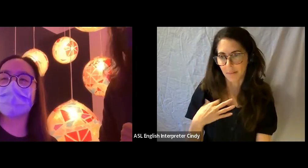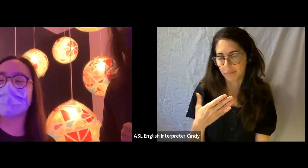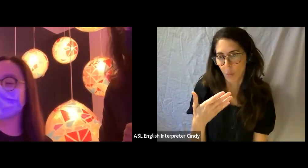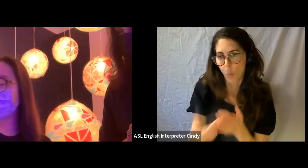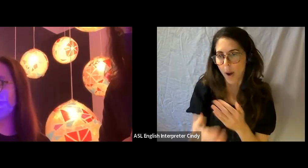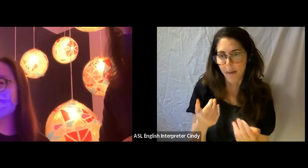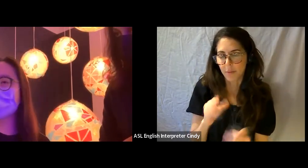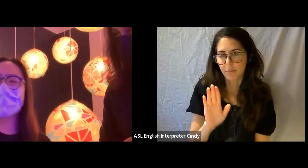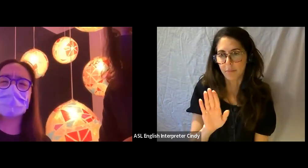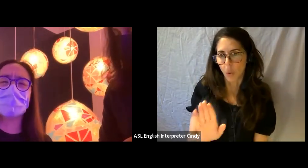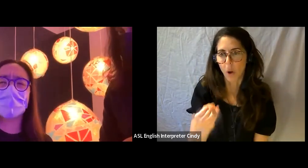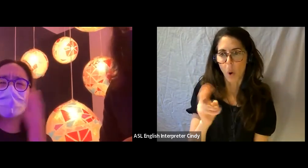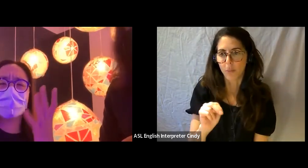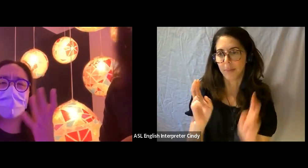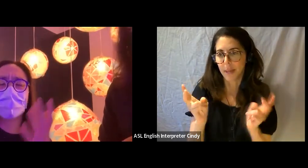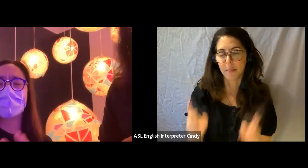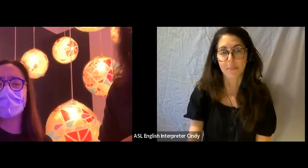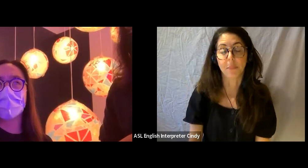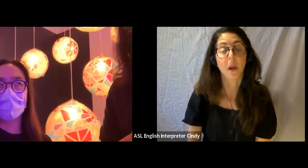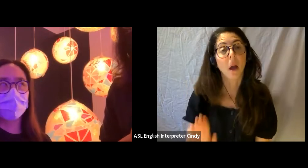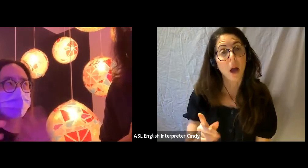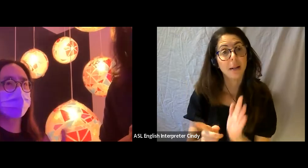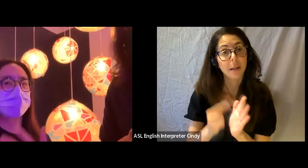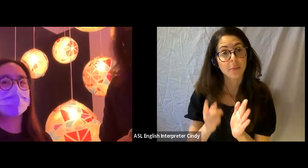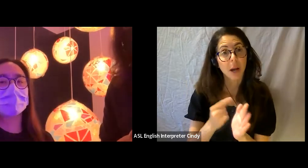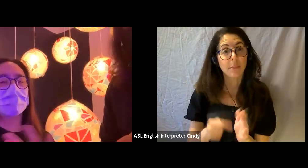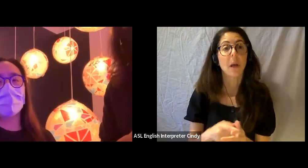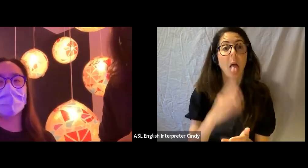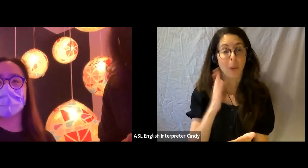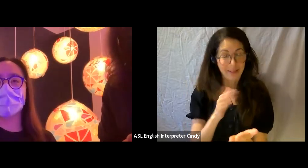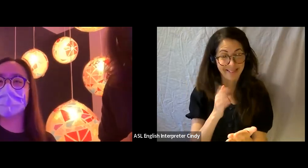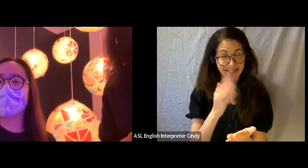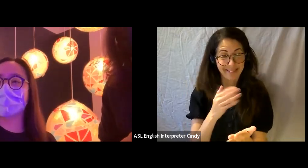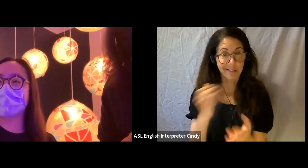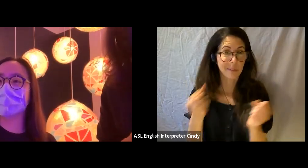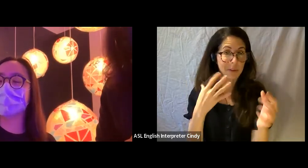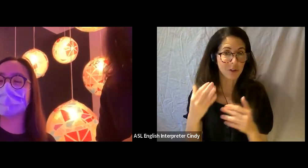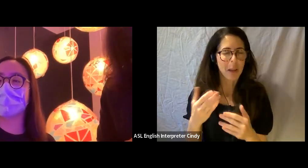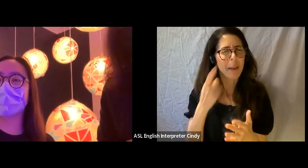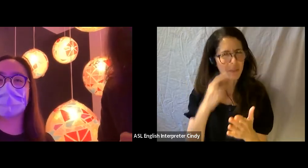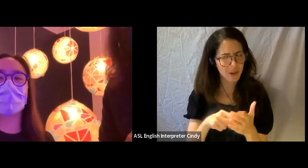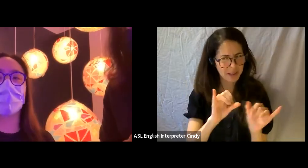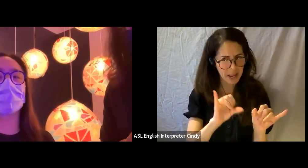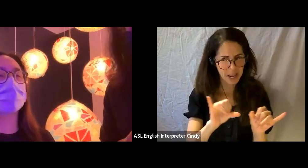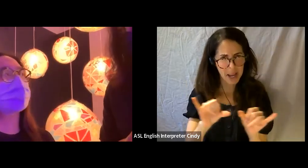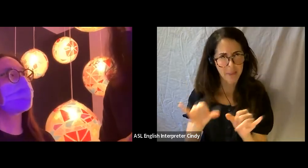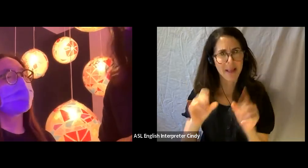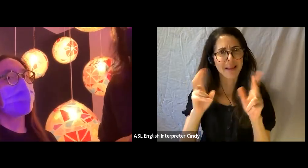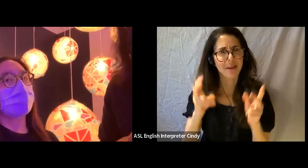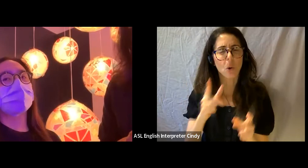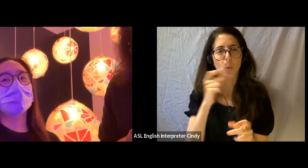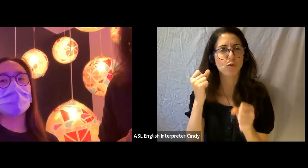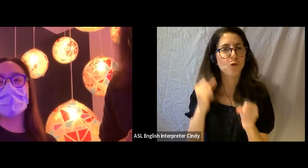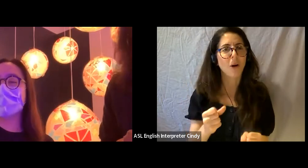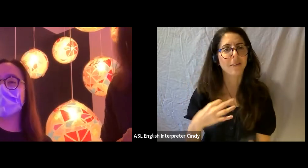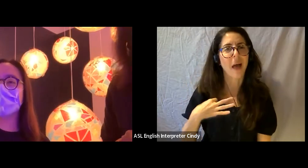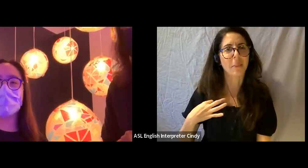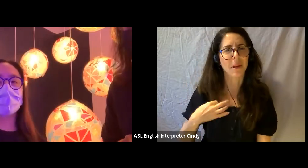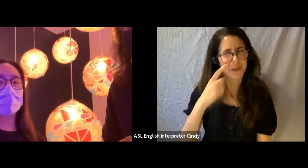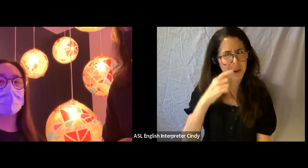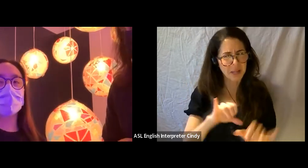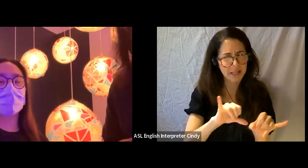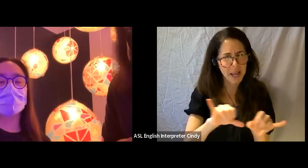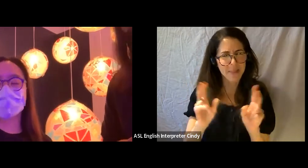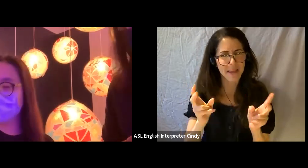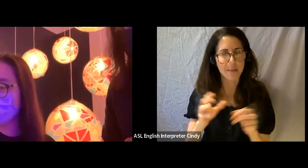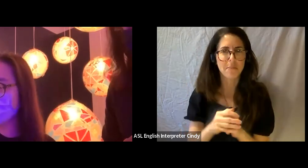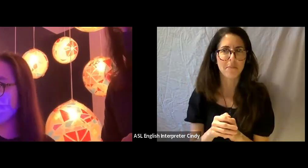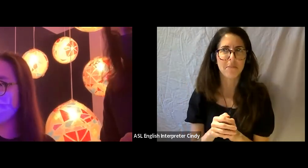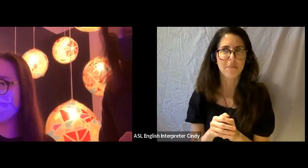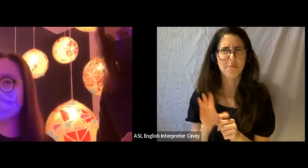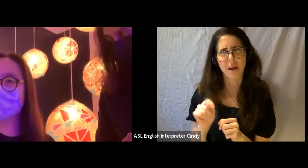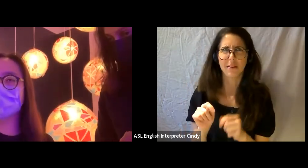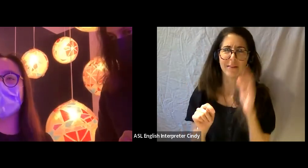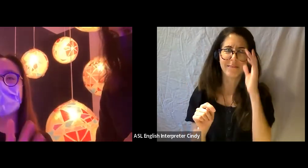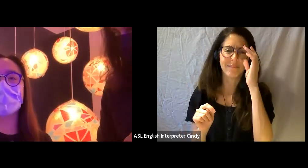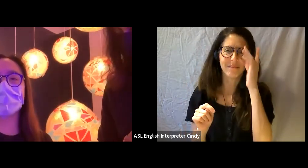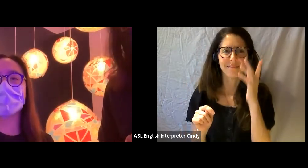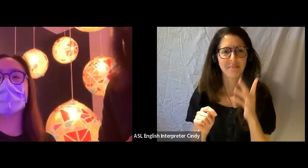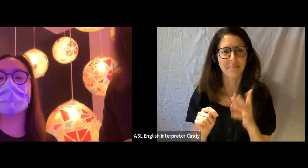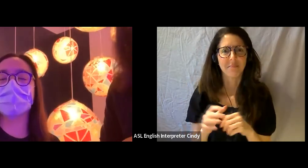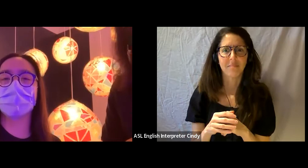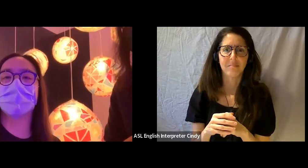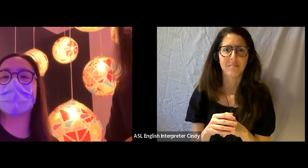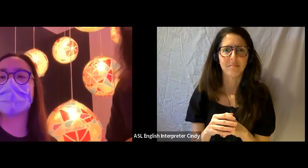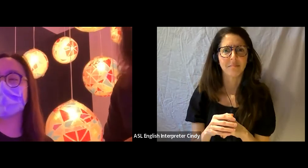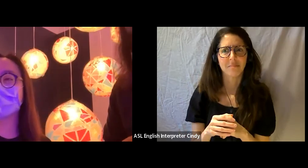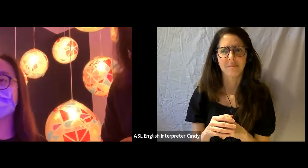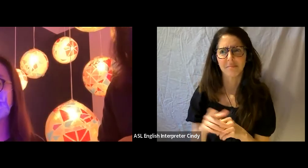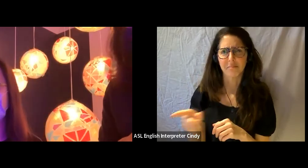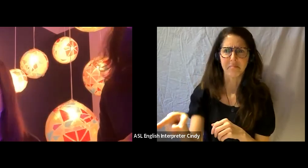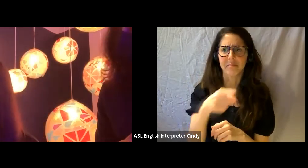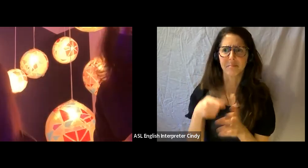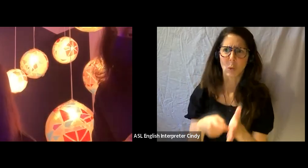sometimes after we go through submissions maybe a theme emerges from some of the strongest applicants but we don't say anyone needs to serve a theme for this upcoming call